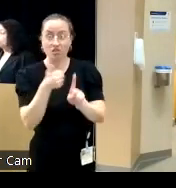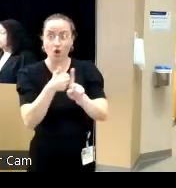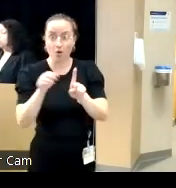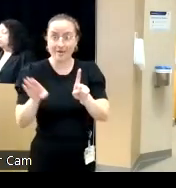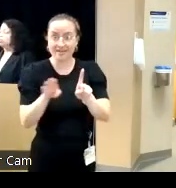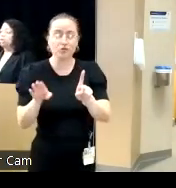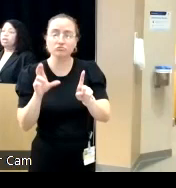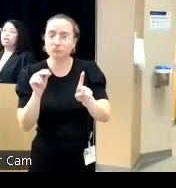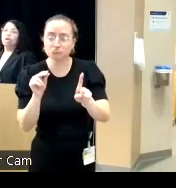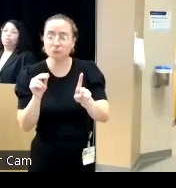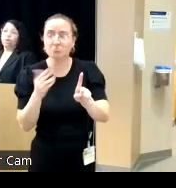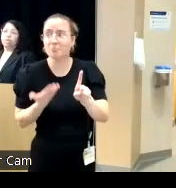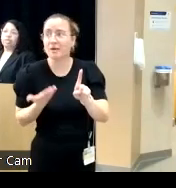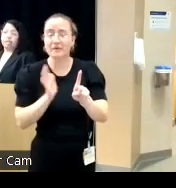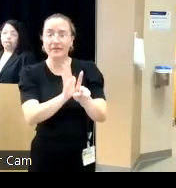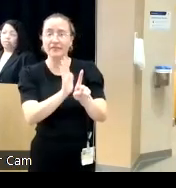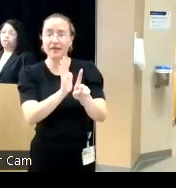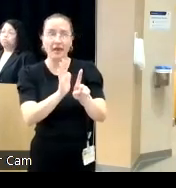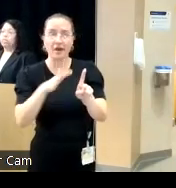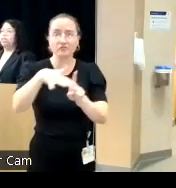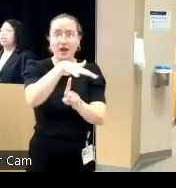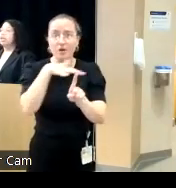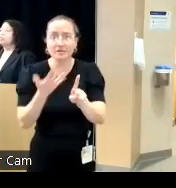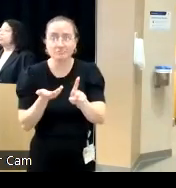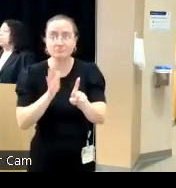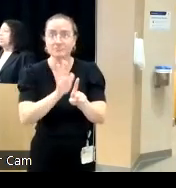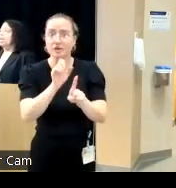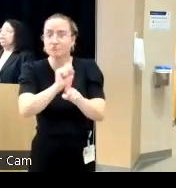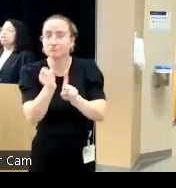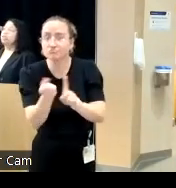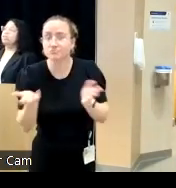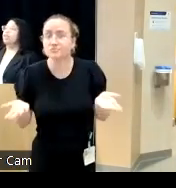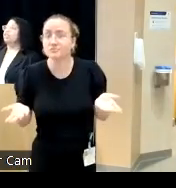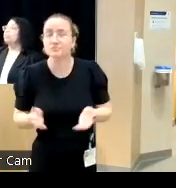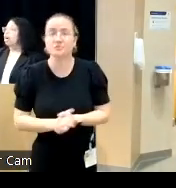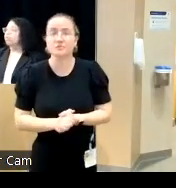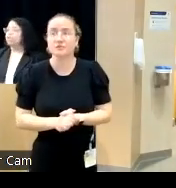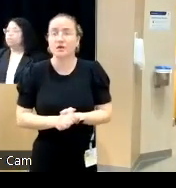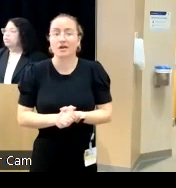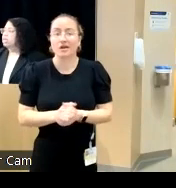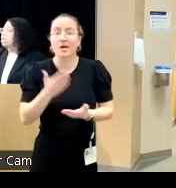circumstances it could be where they live it could be being in an impoverished community